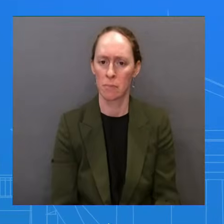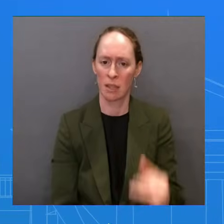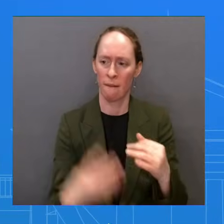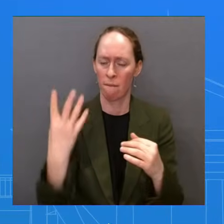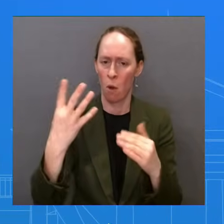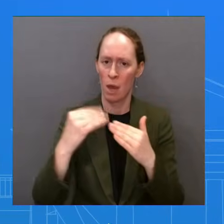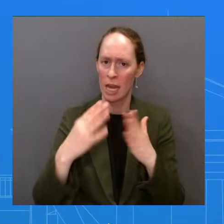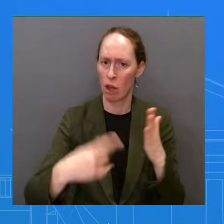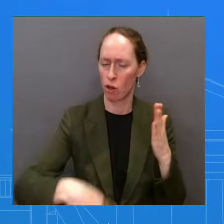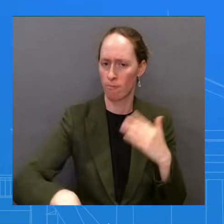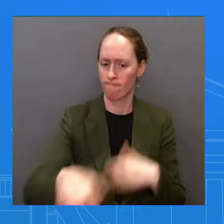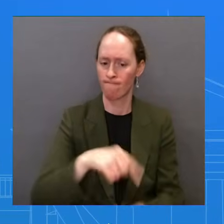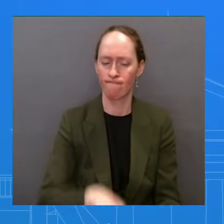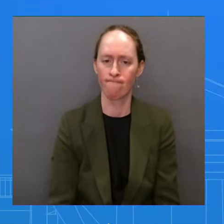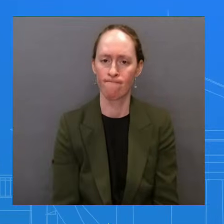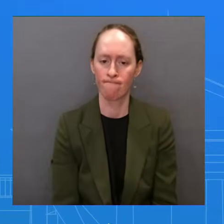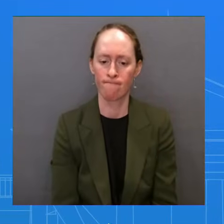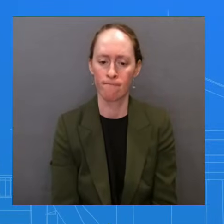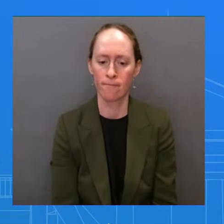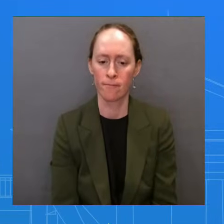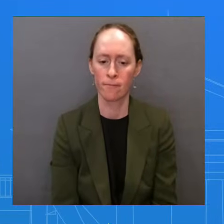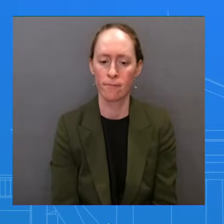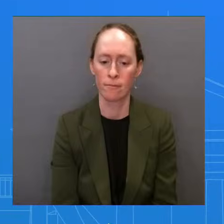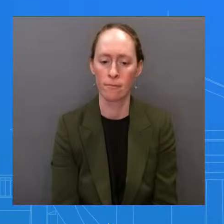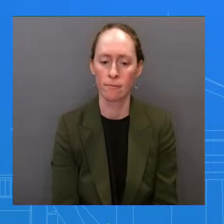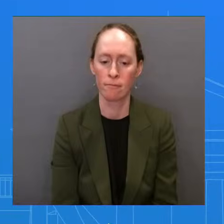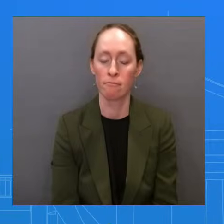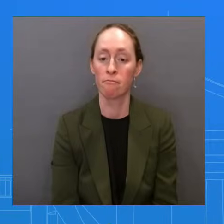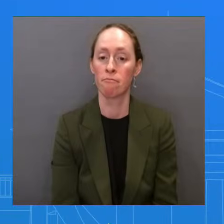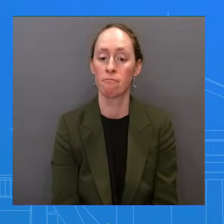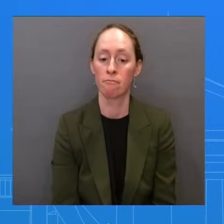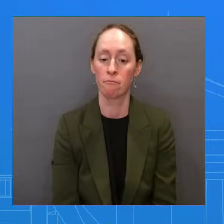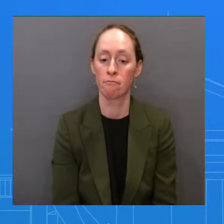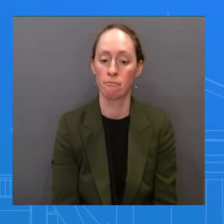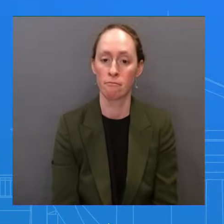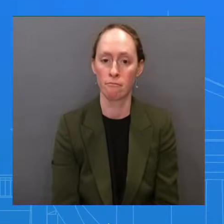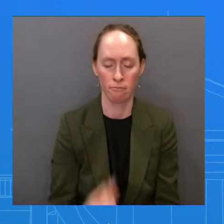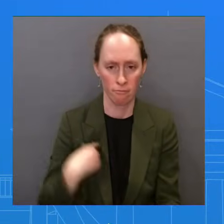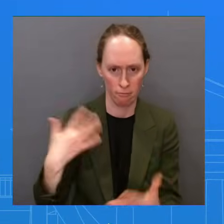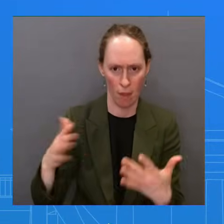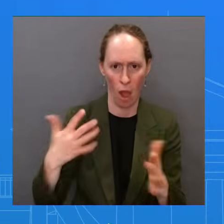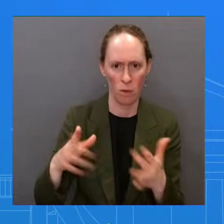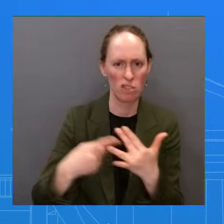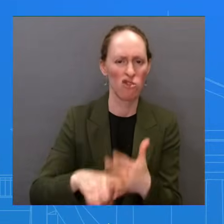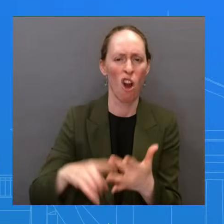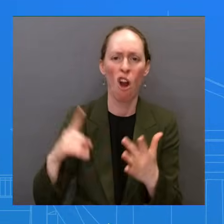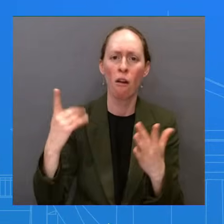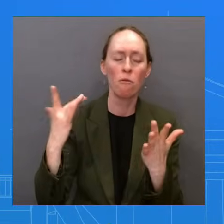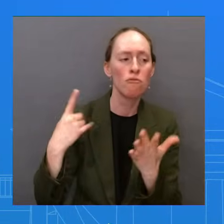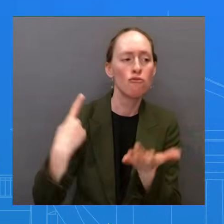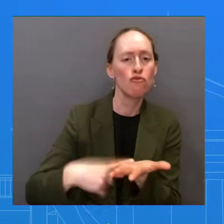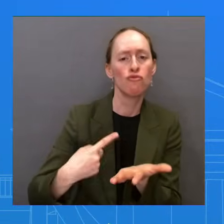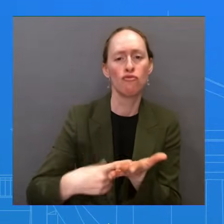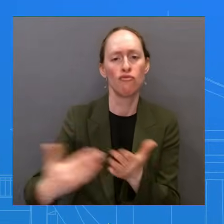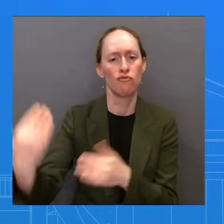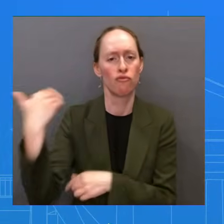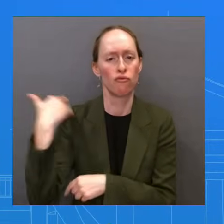that happened in February. And so I wouldn't read too much into it. He wants to bring them here, have a conversation --